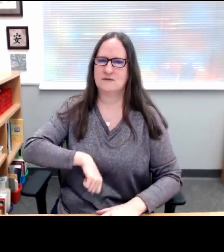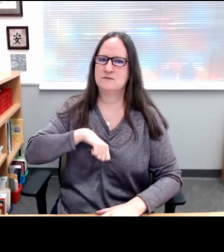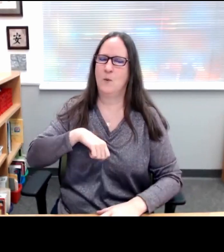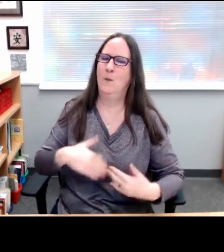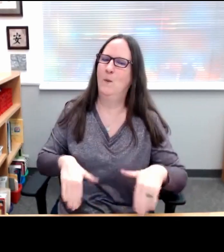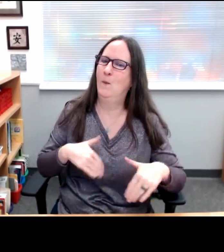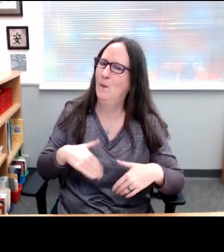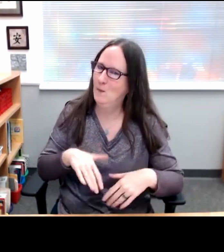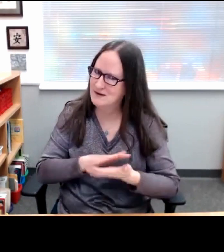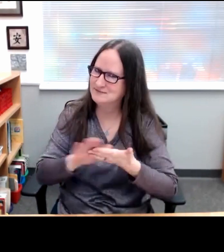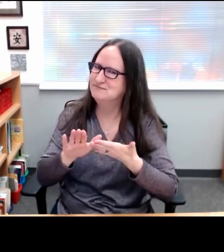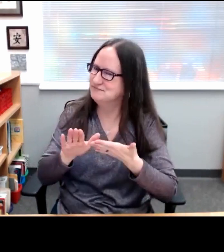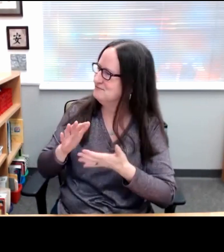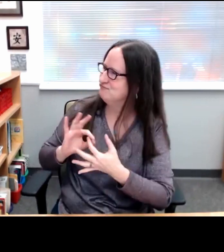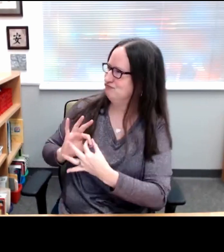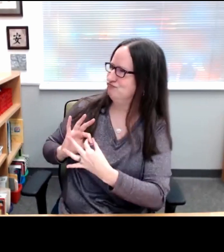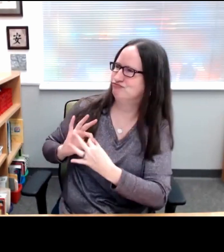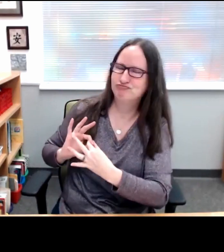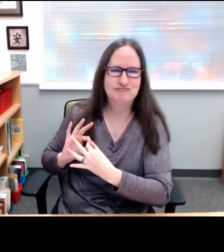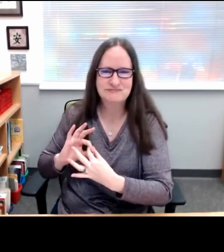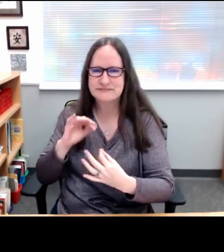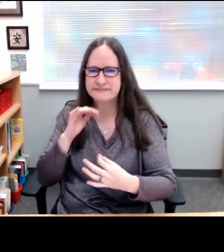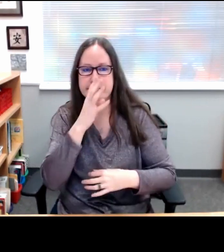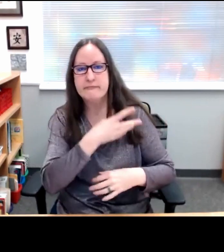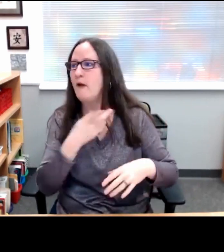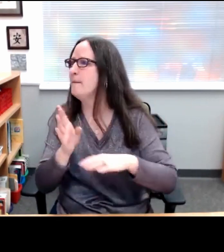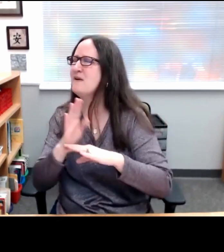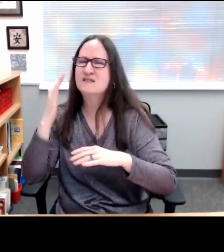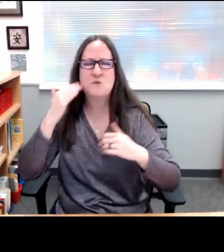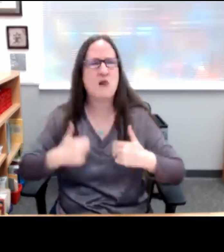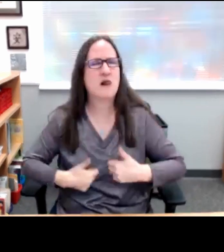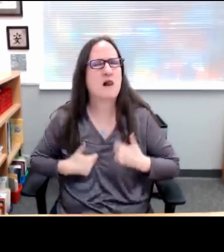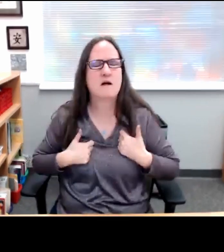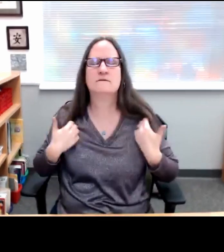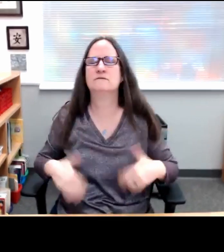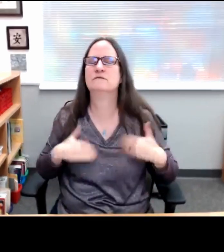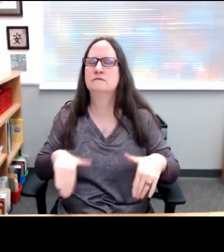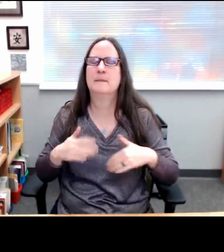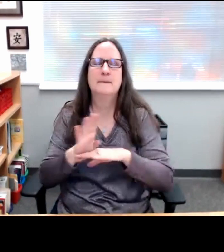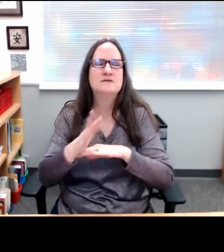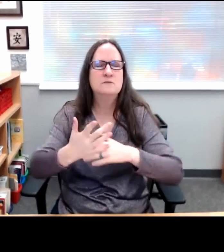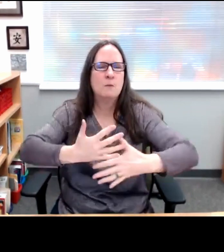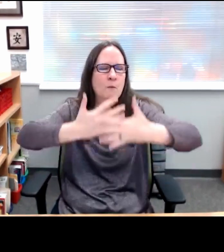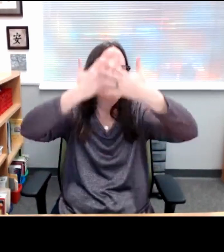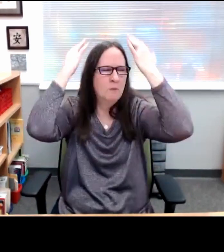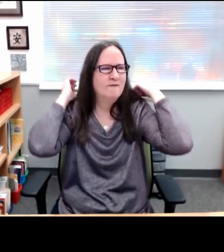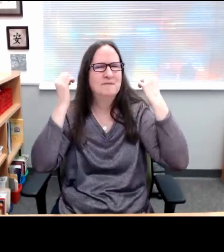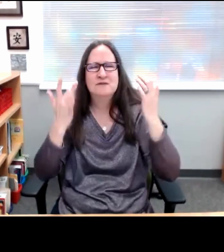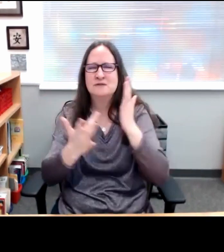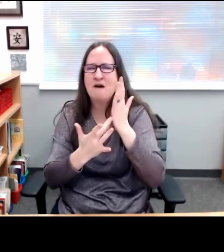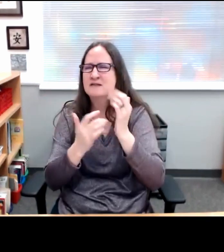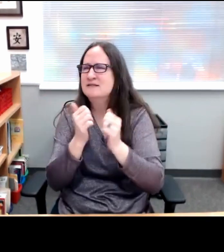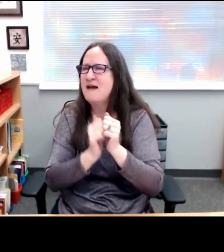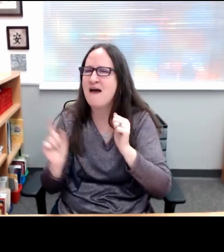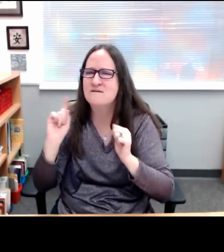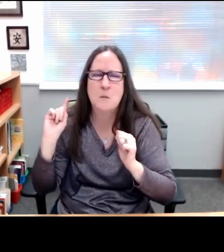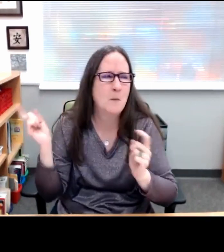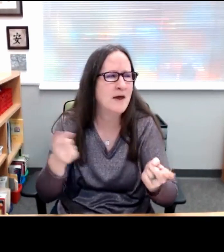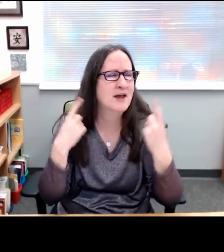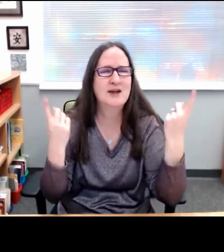And that builds tremendously in the child's self-esteem because in life we can get so busy,